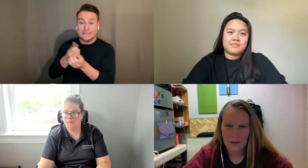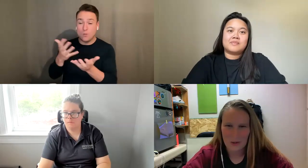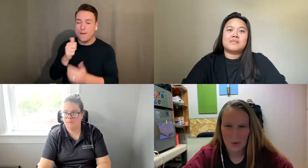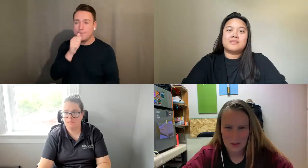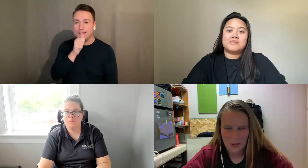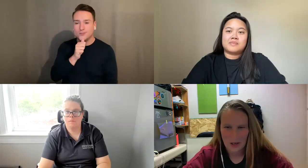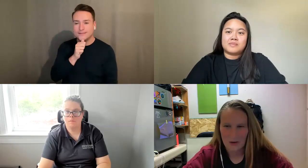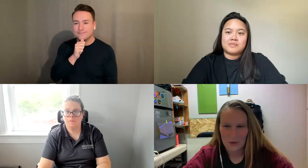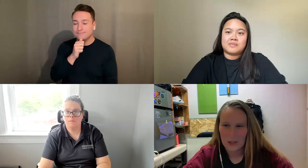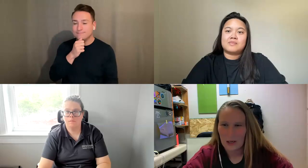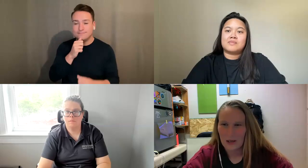do the best you can every day.